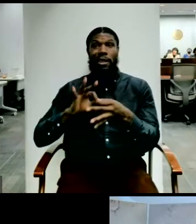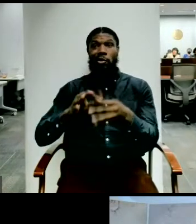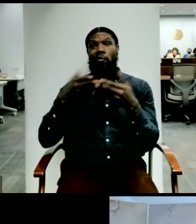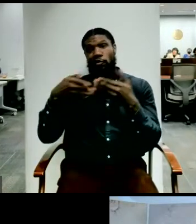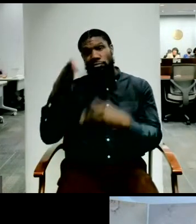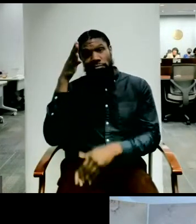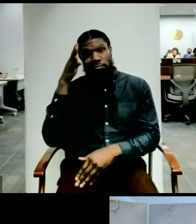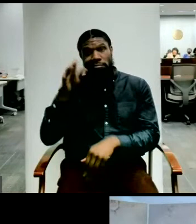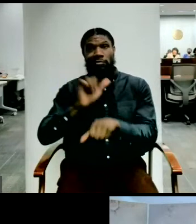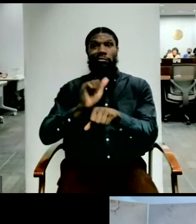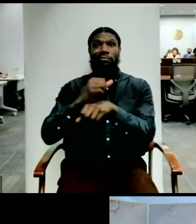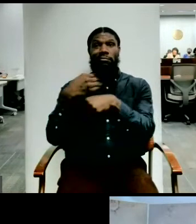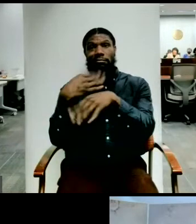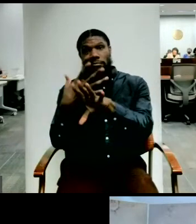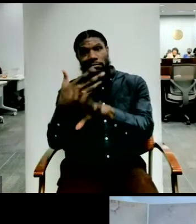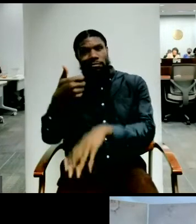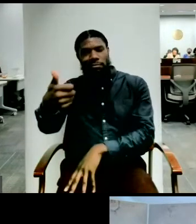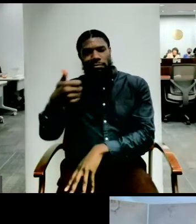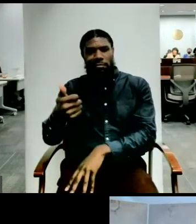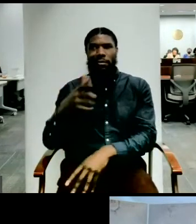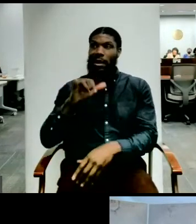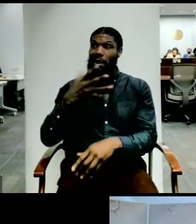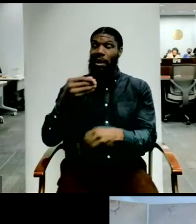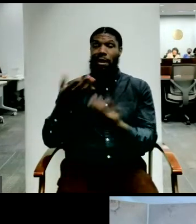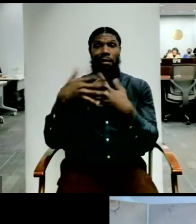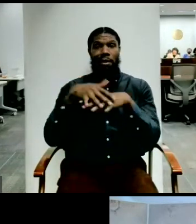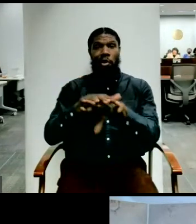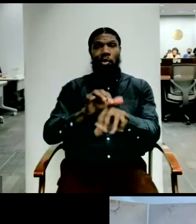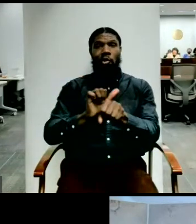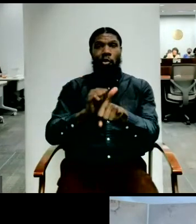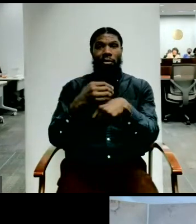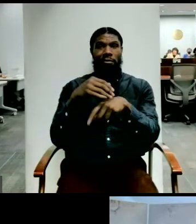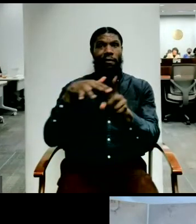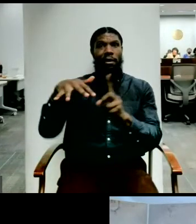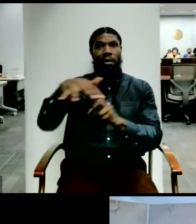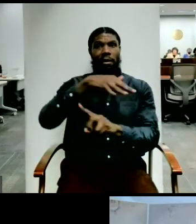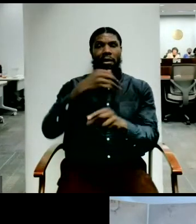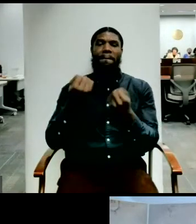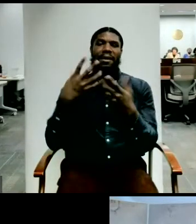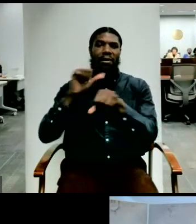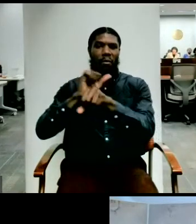remote work and the hybrid work environment that a lot of employees are facing and I asked